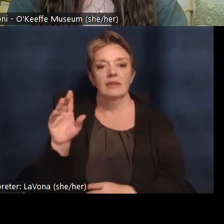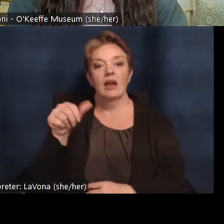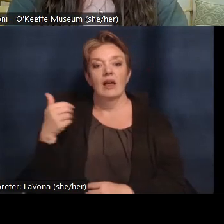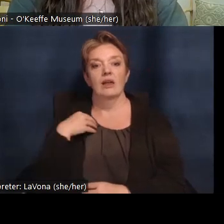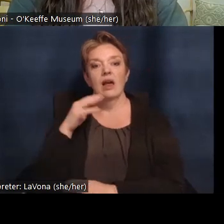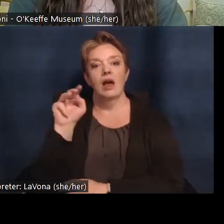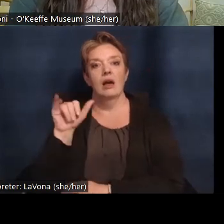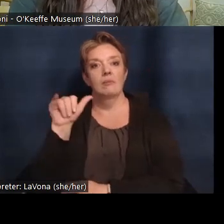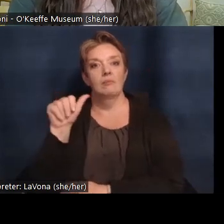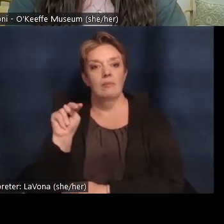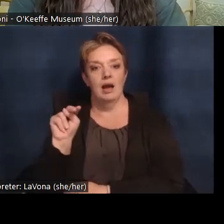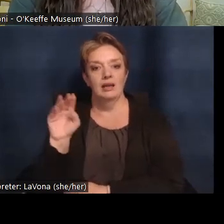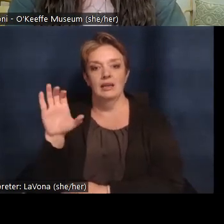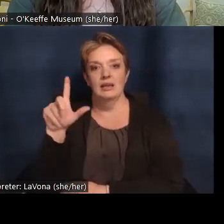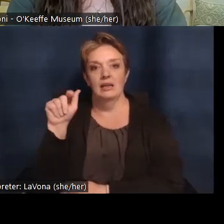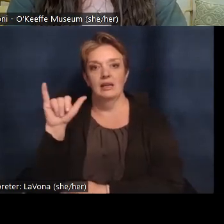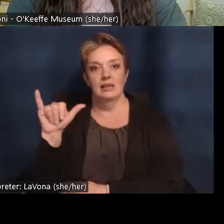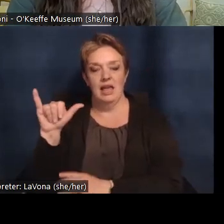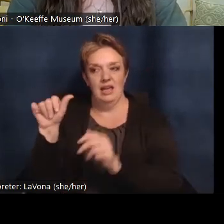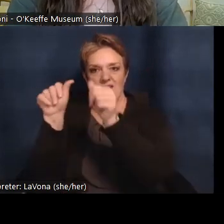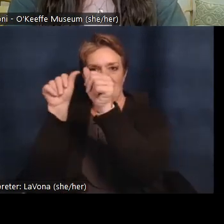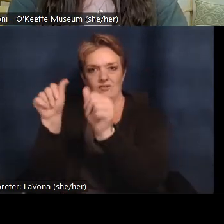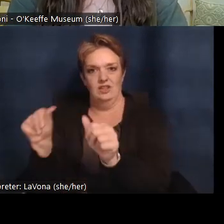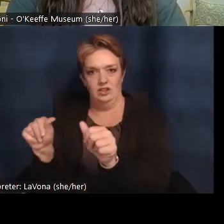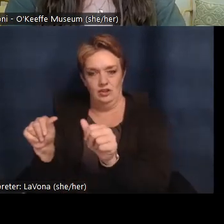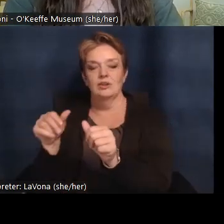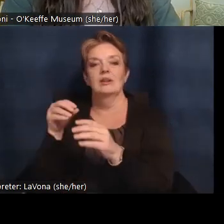This she had embedded in an adobe wall of one of her hallways.